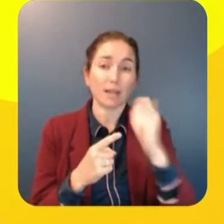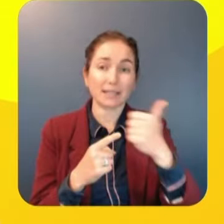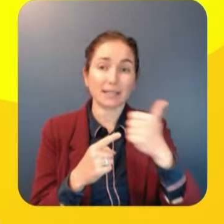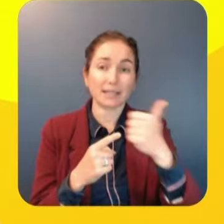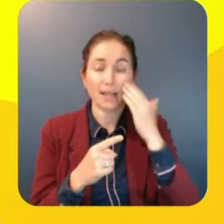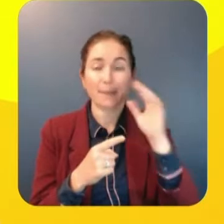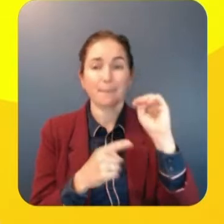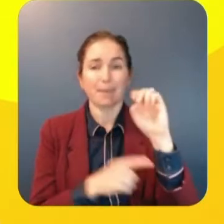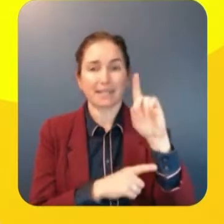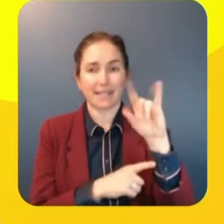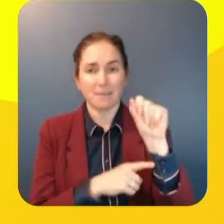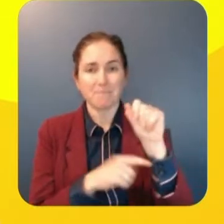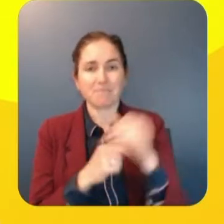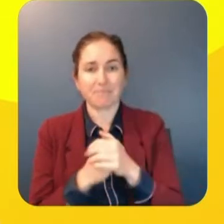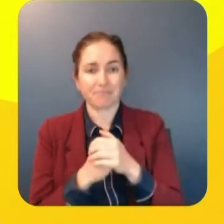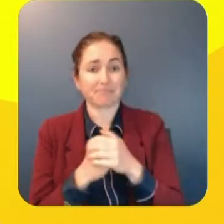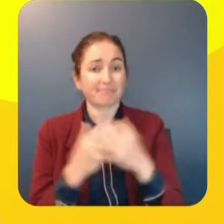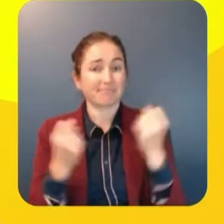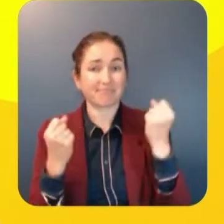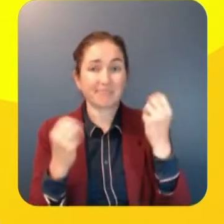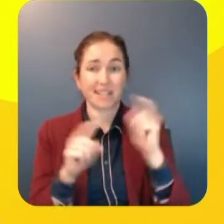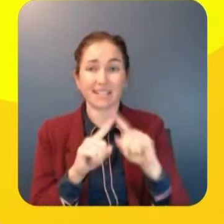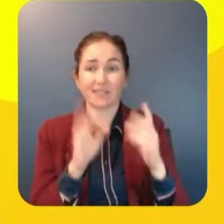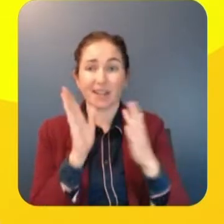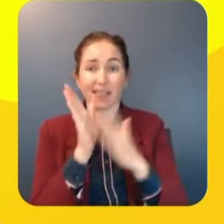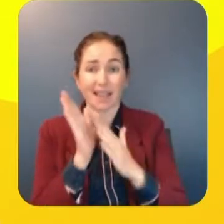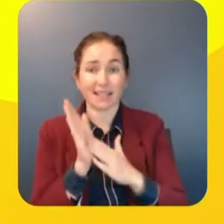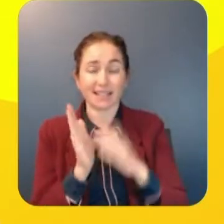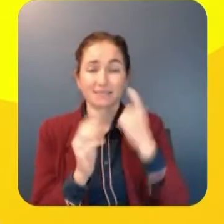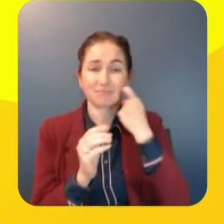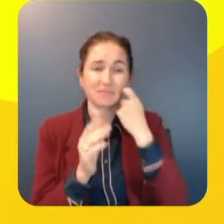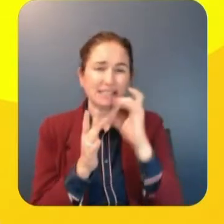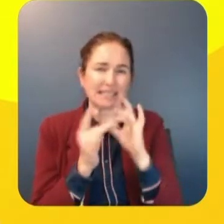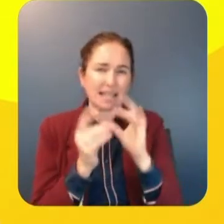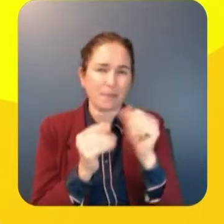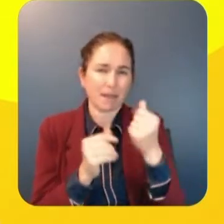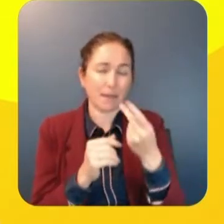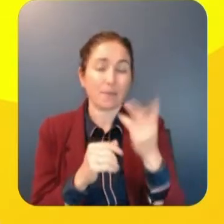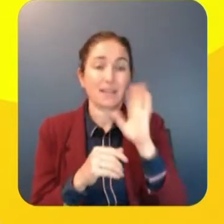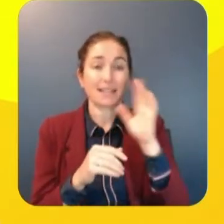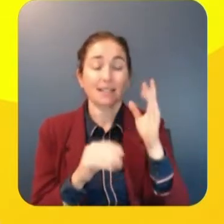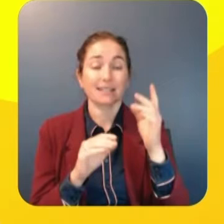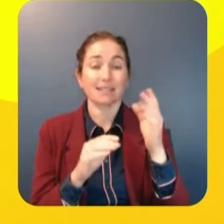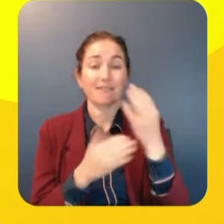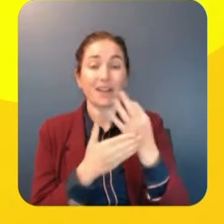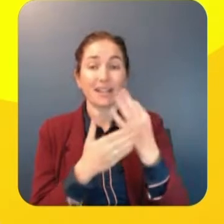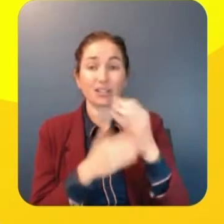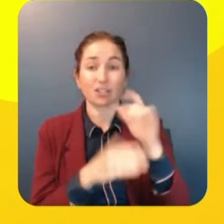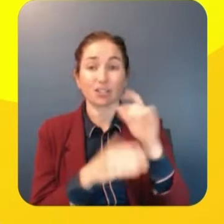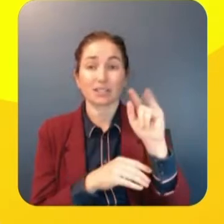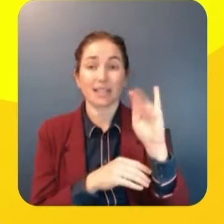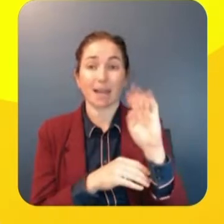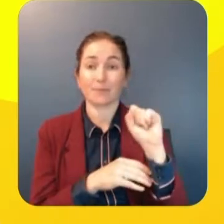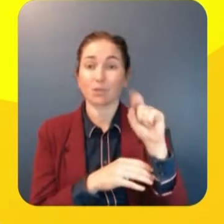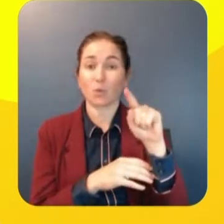And he's got many accolades. I'll just name a couple. He was featured in the Financial Times 100 ethnic minority role models